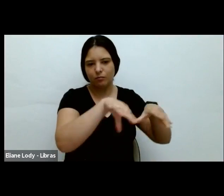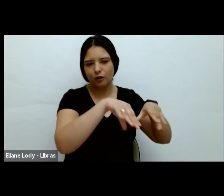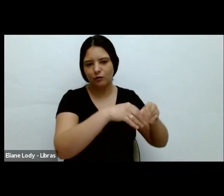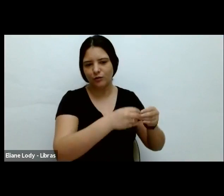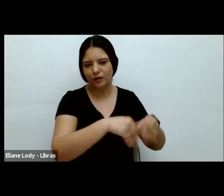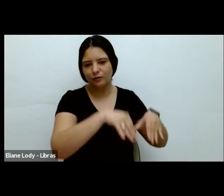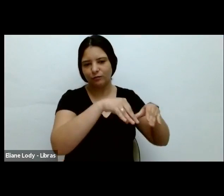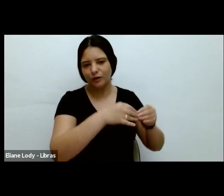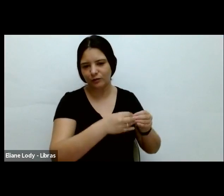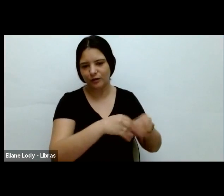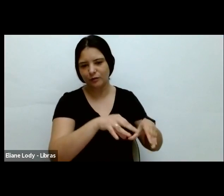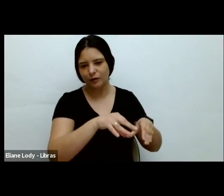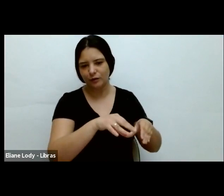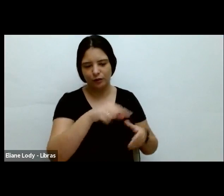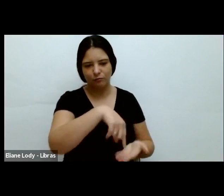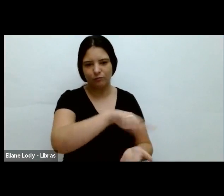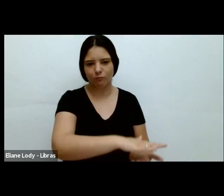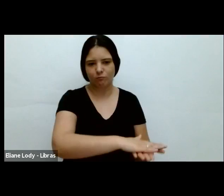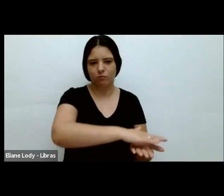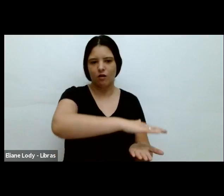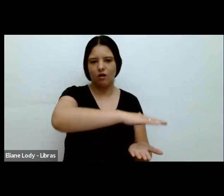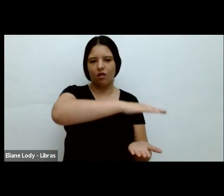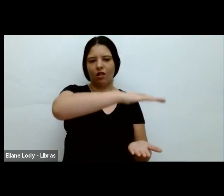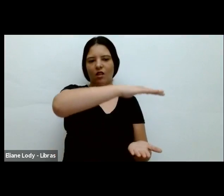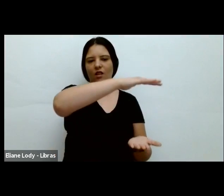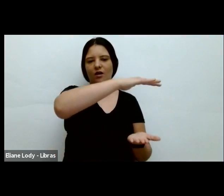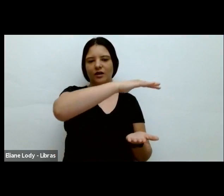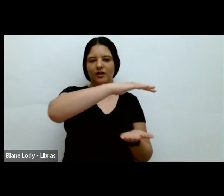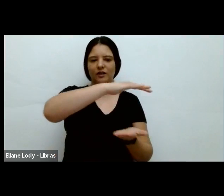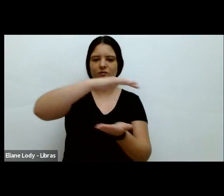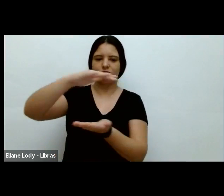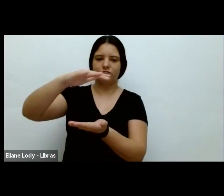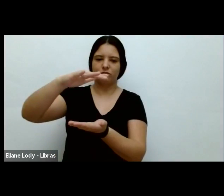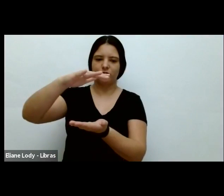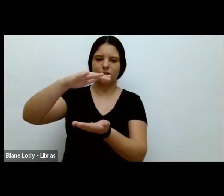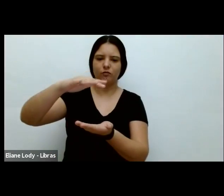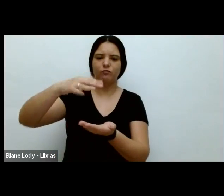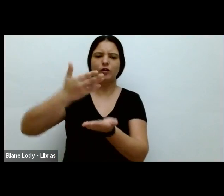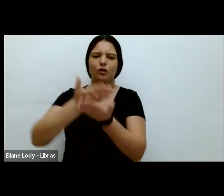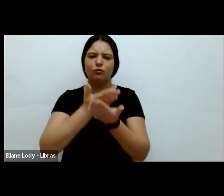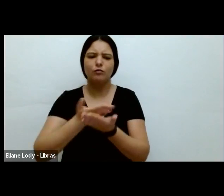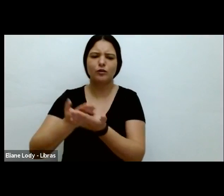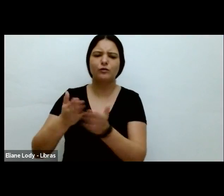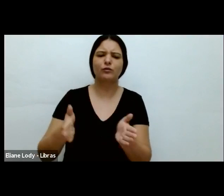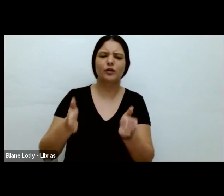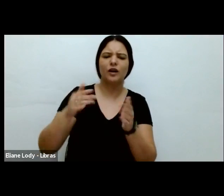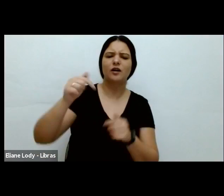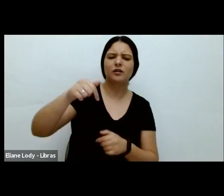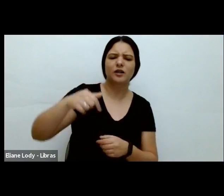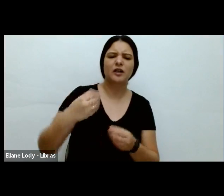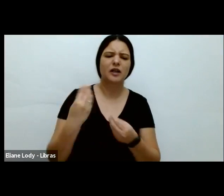was able to. was able to have. buy. that.